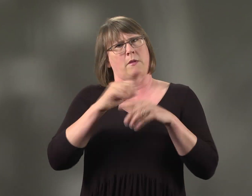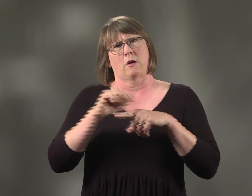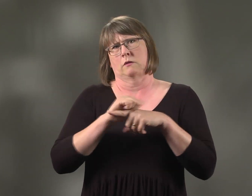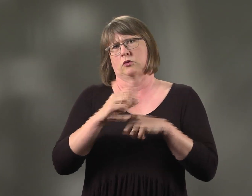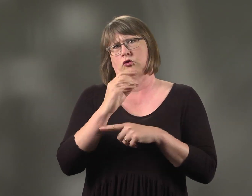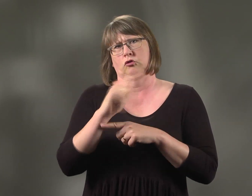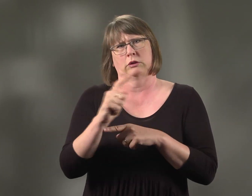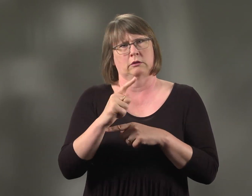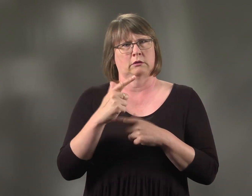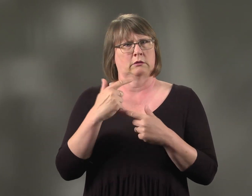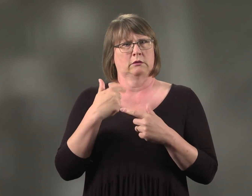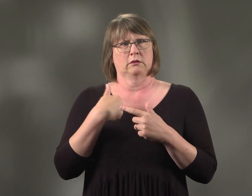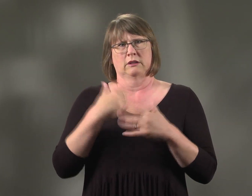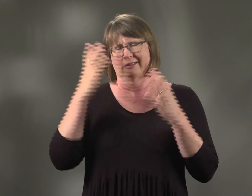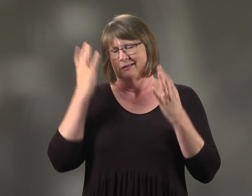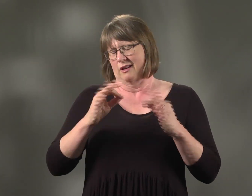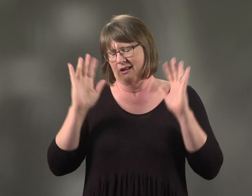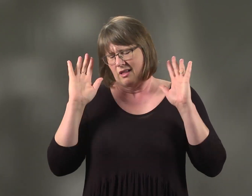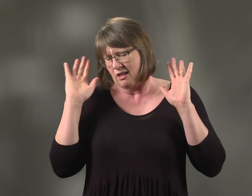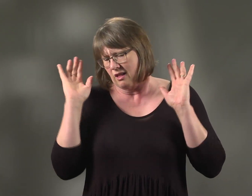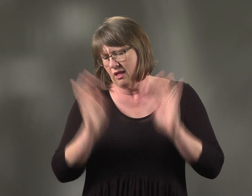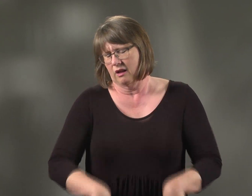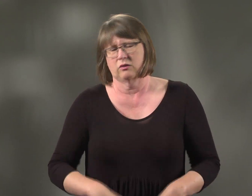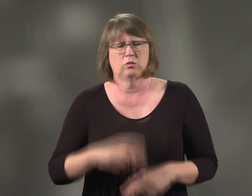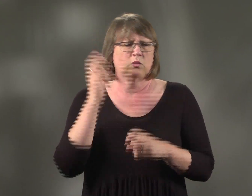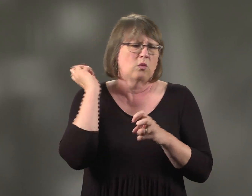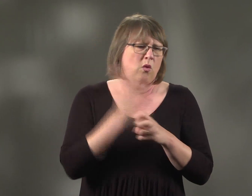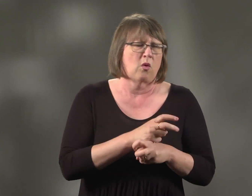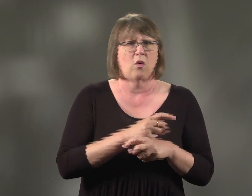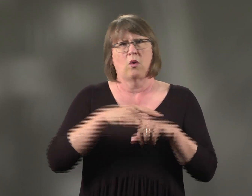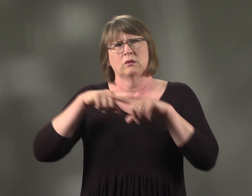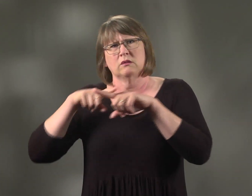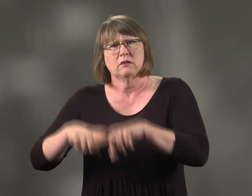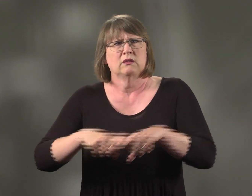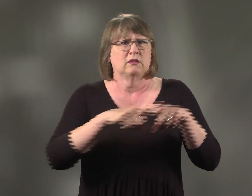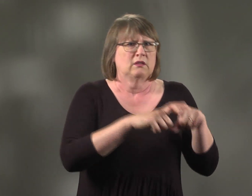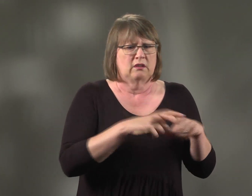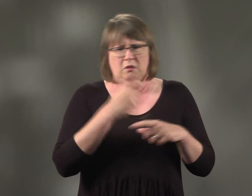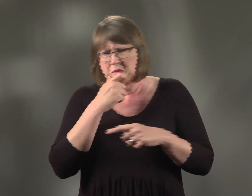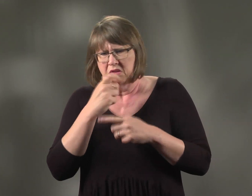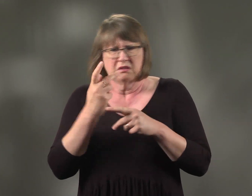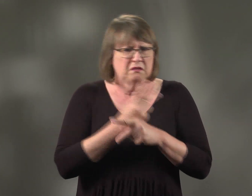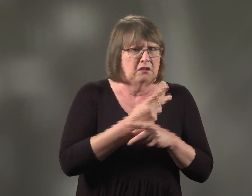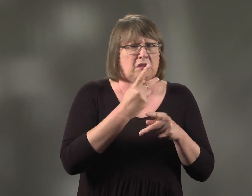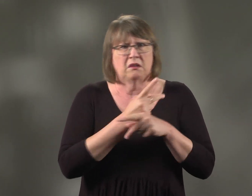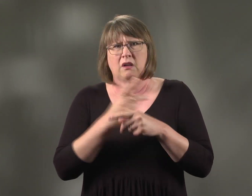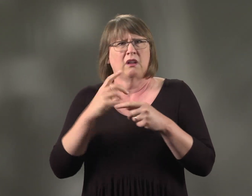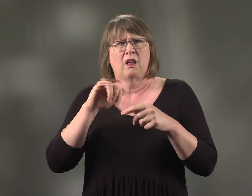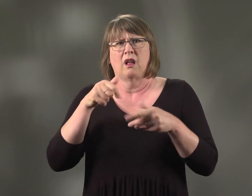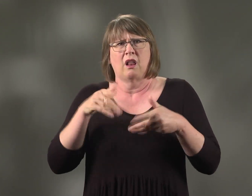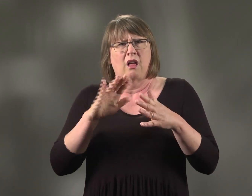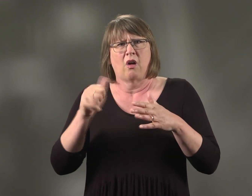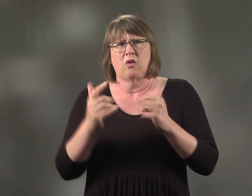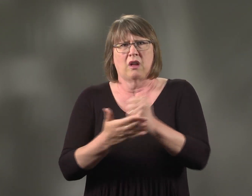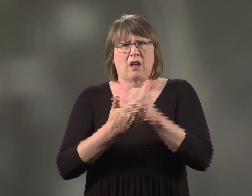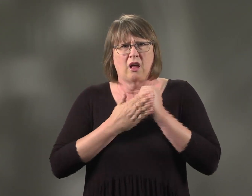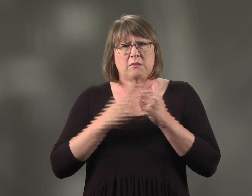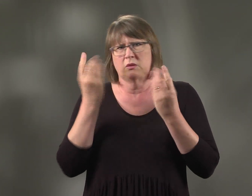No one told me about the drill. So I decided it was too hard to rely on the whistle and not to have others let me know what was going on.